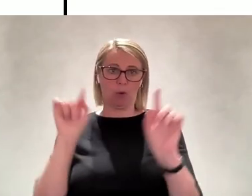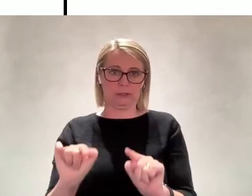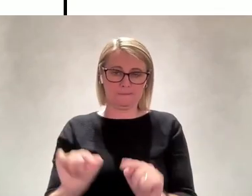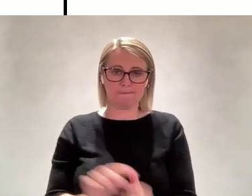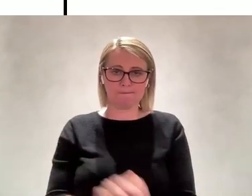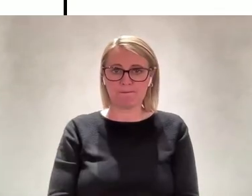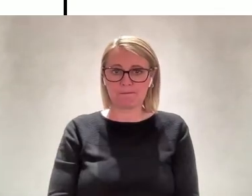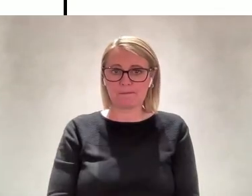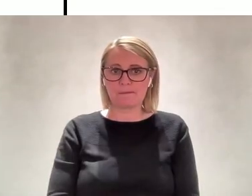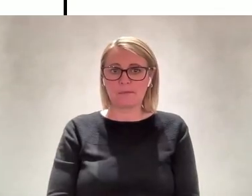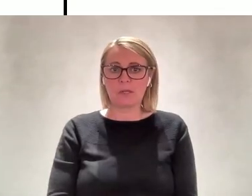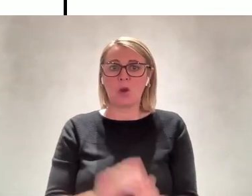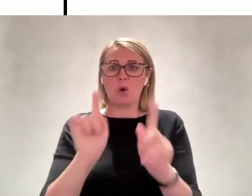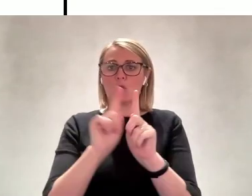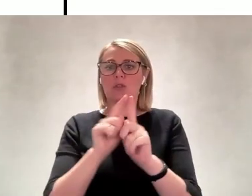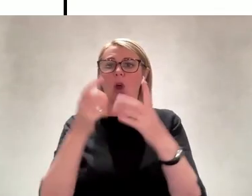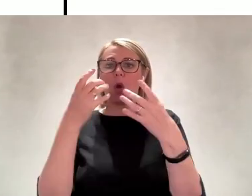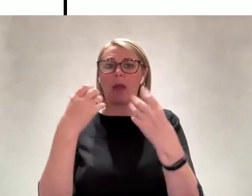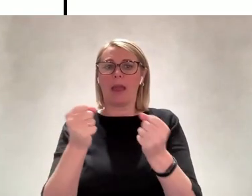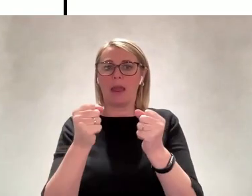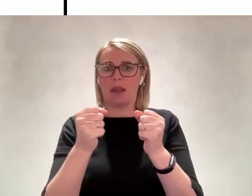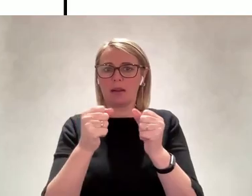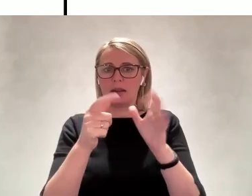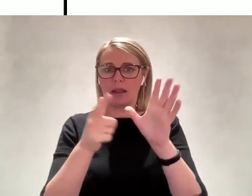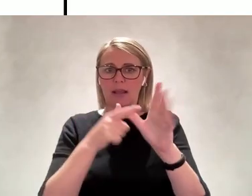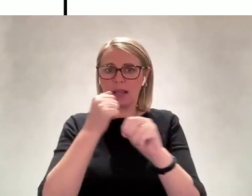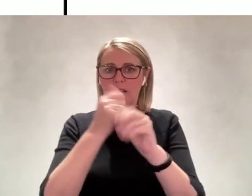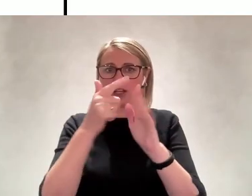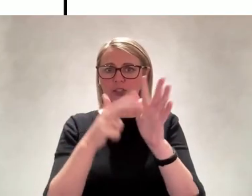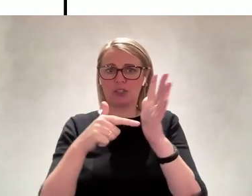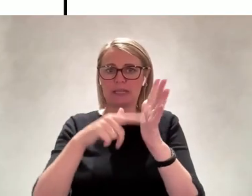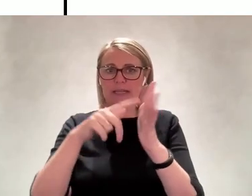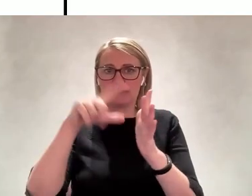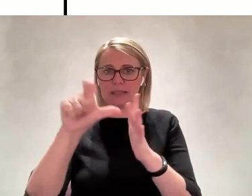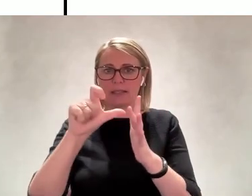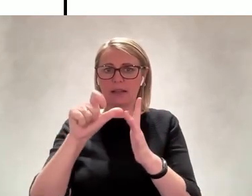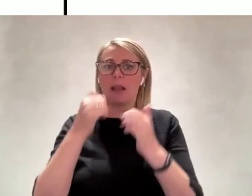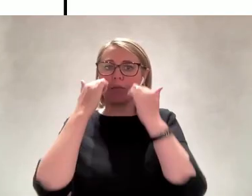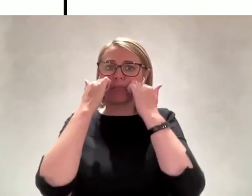We've also run an agentic AI proof of concept.